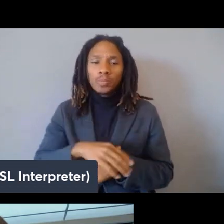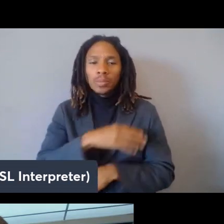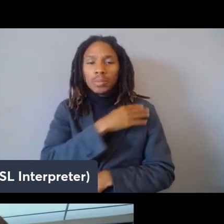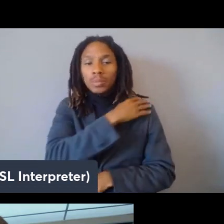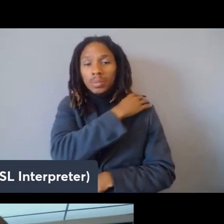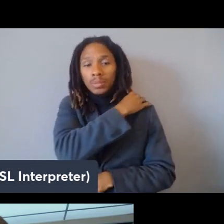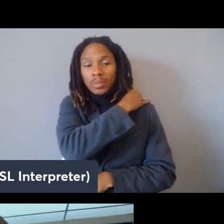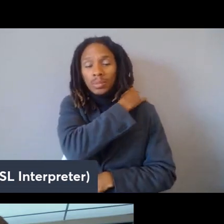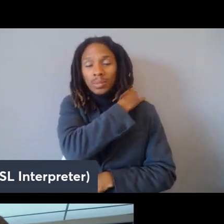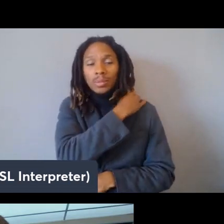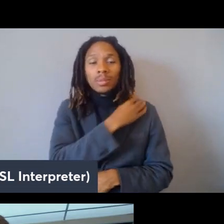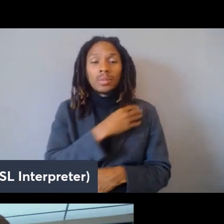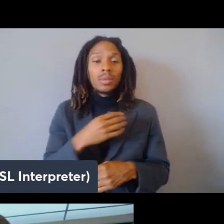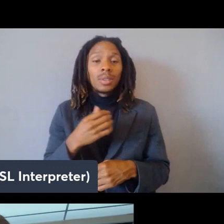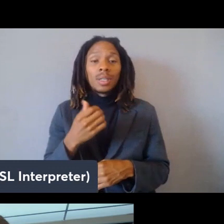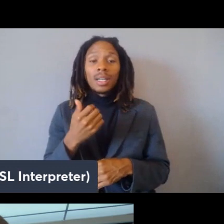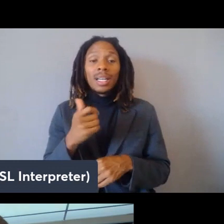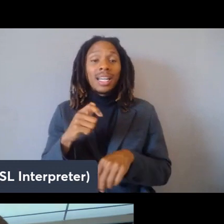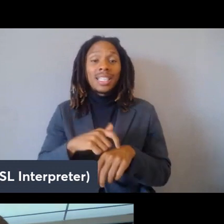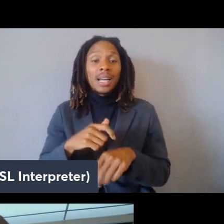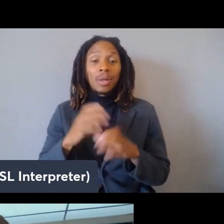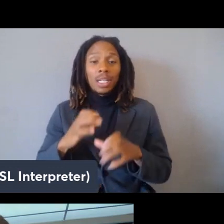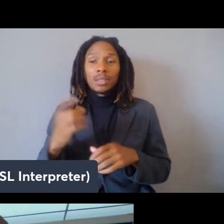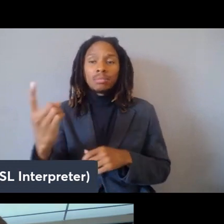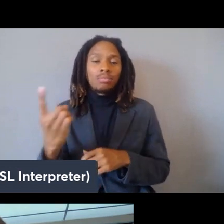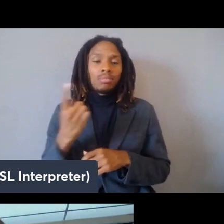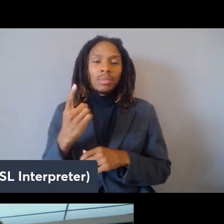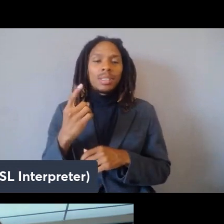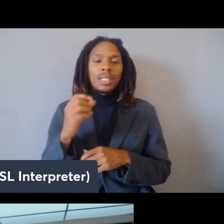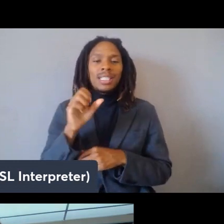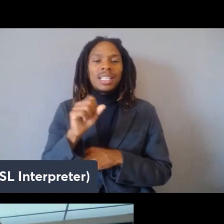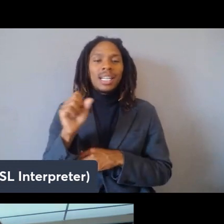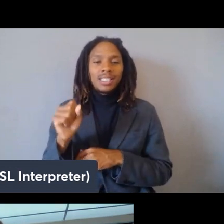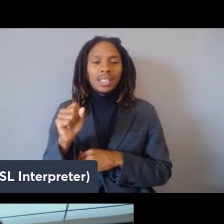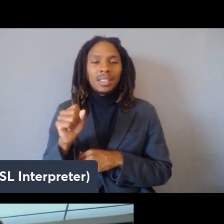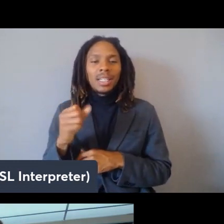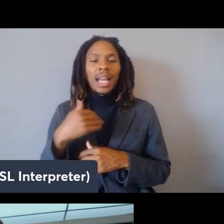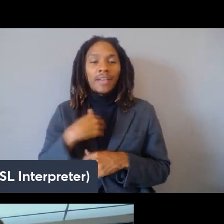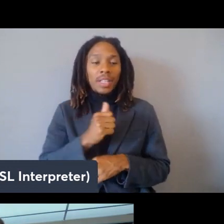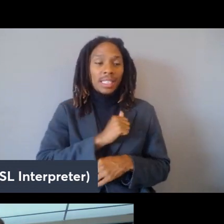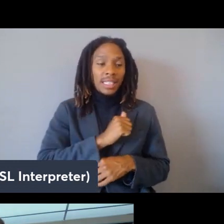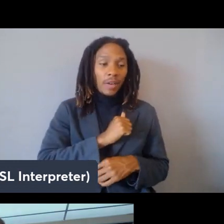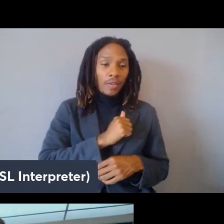whenever a customer comes onto StackSets like you suggested that there is the self model and the service model.